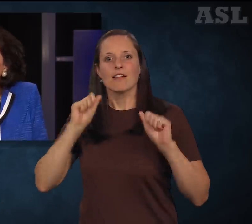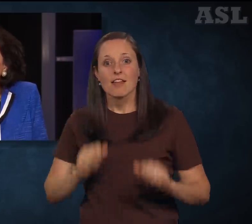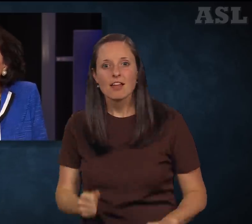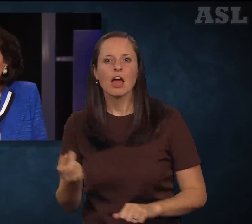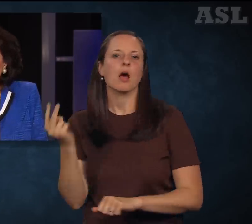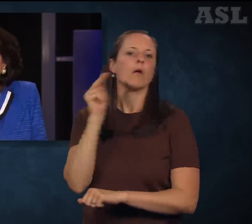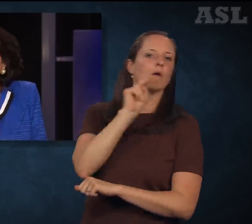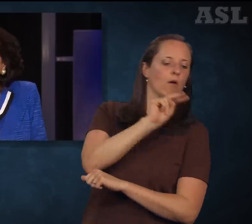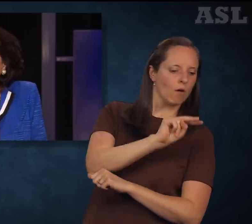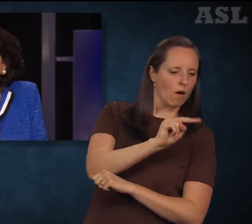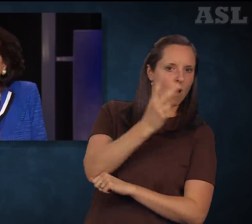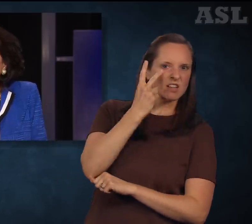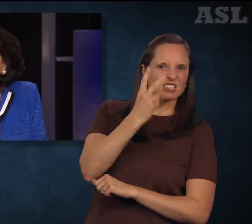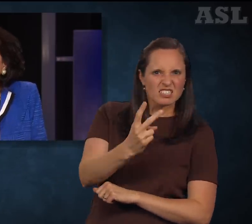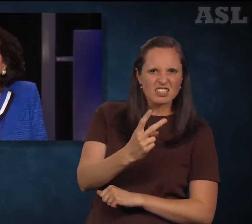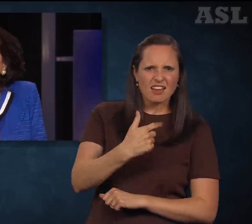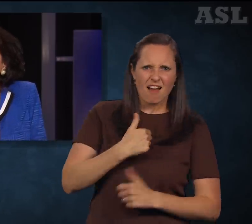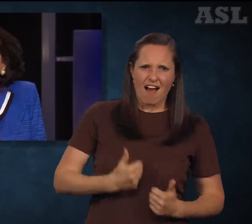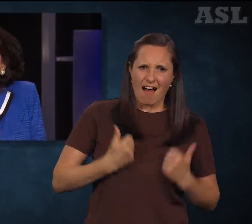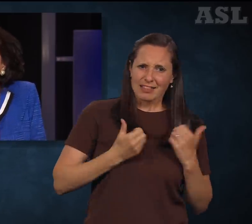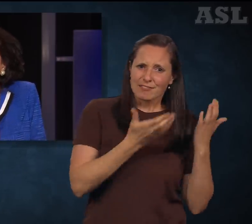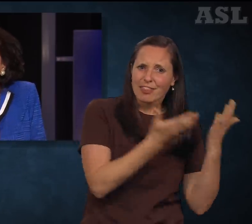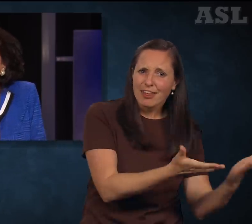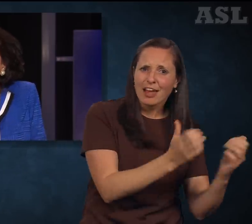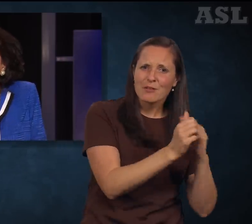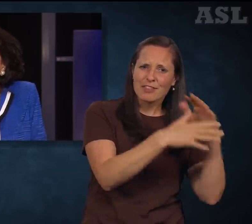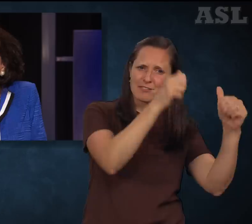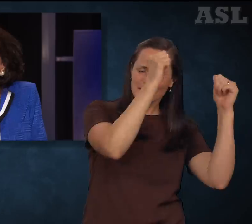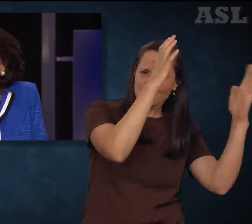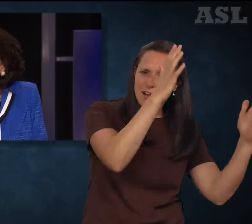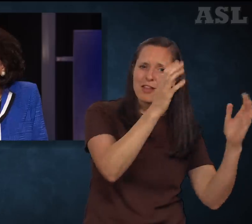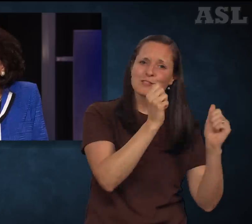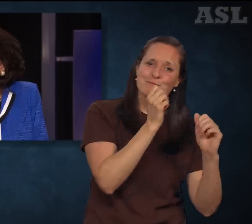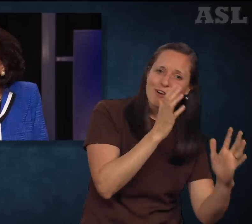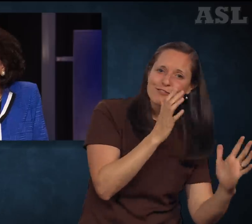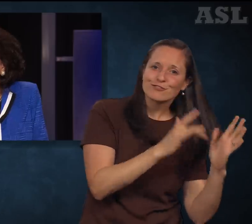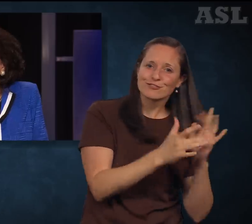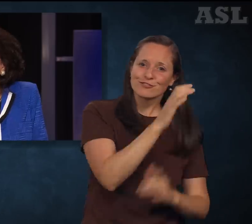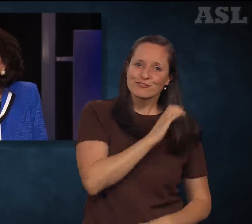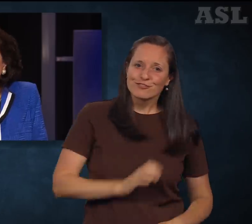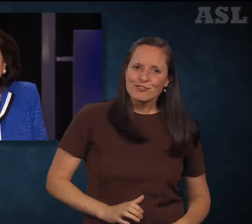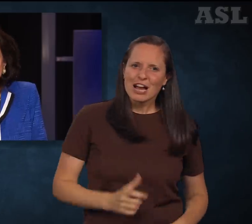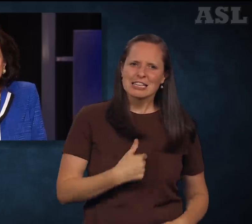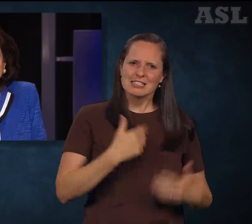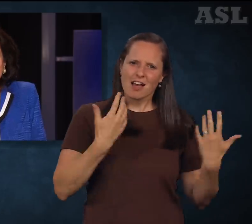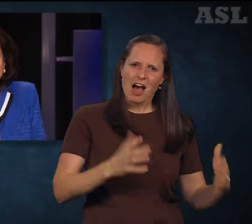YOURSELF LIVING WITH YOUR HEAVENLY PARENTS AND WITH